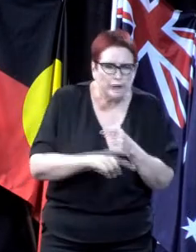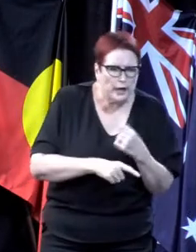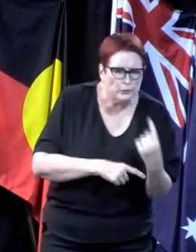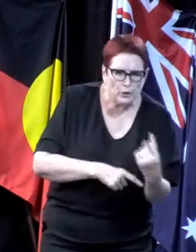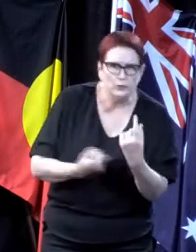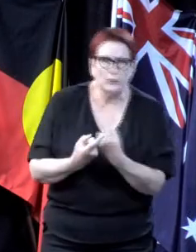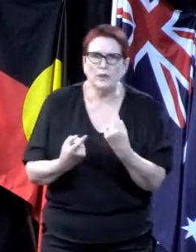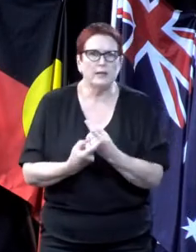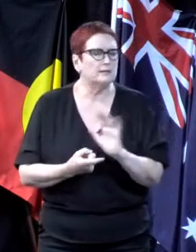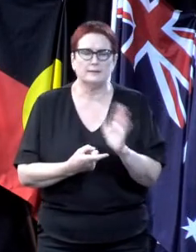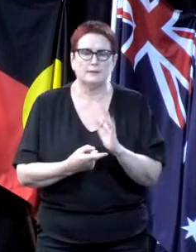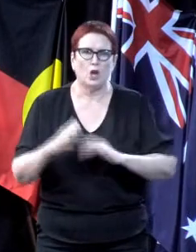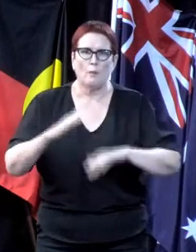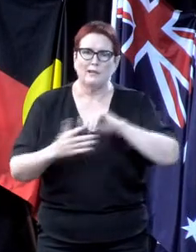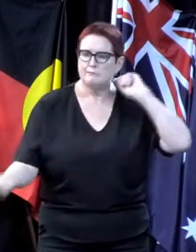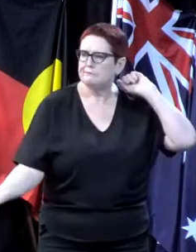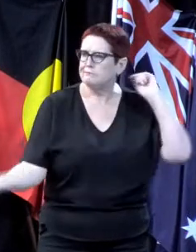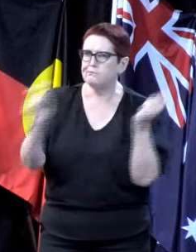from a completely different culture and a completely different mindset,